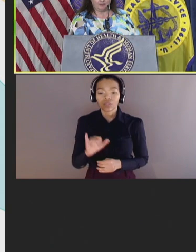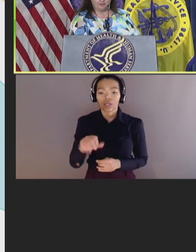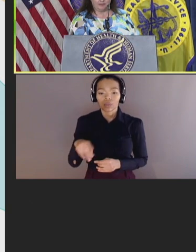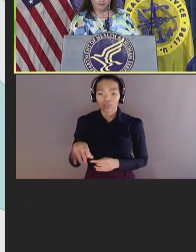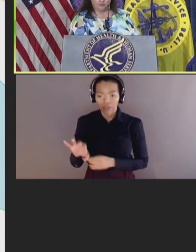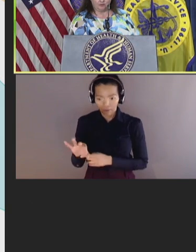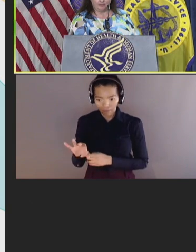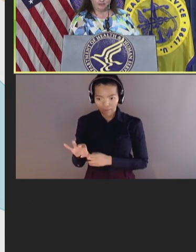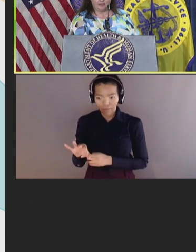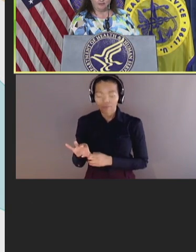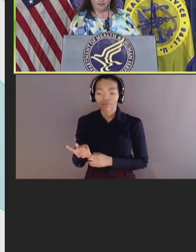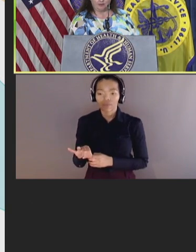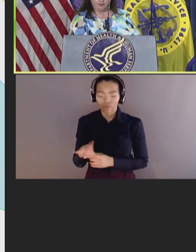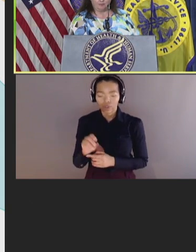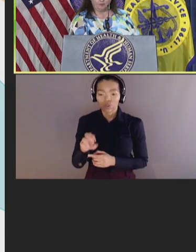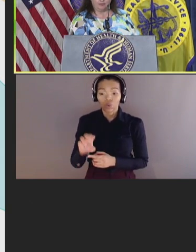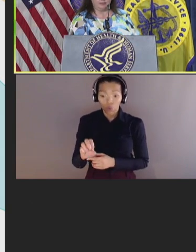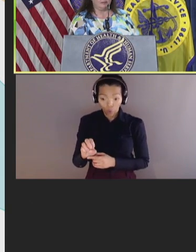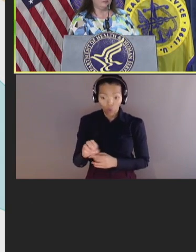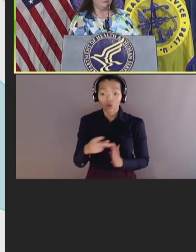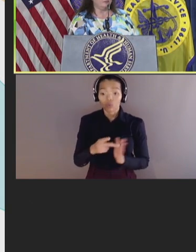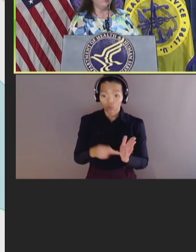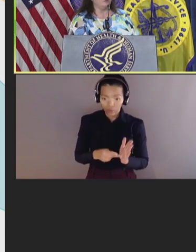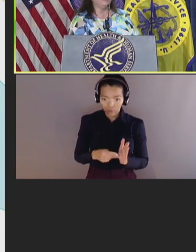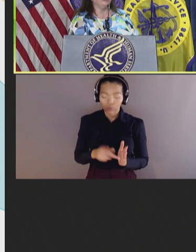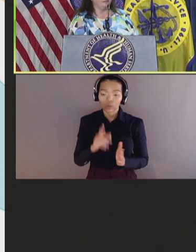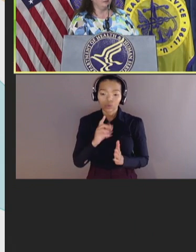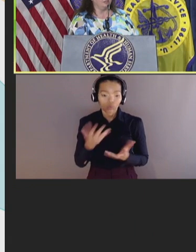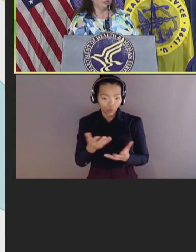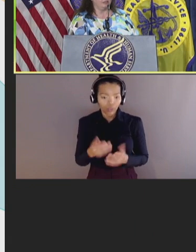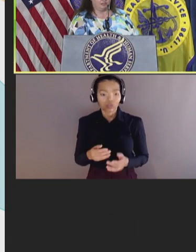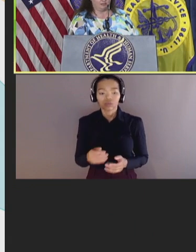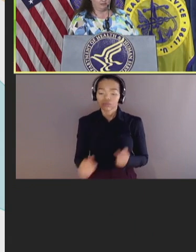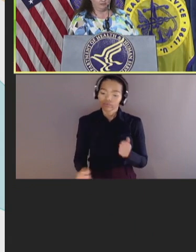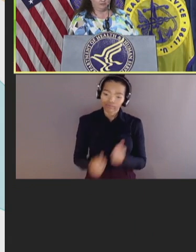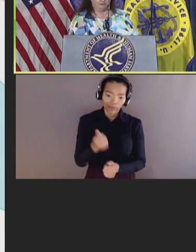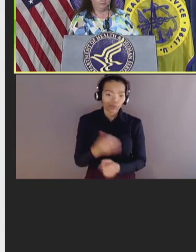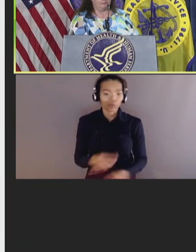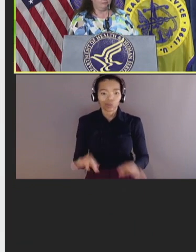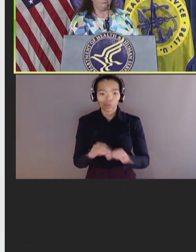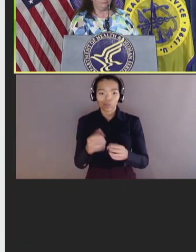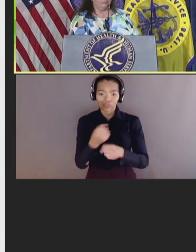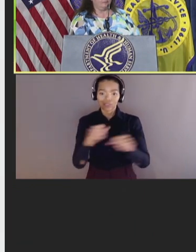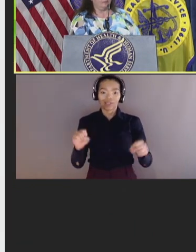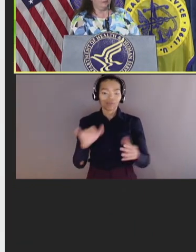being culturally safe, equity-promoting, and evidence-informed has not changed.